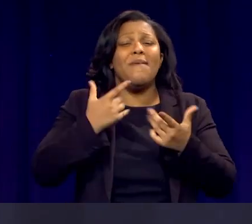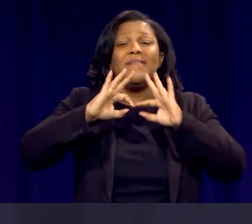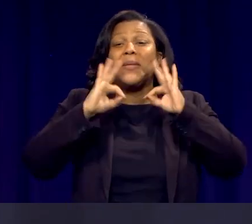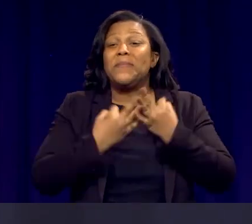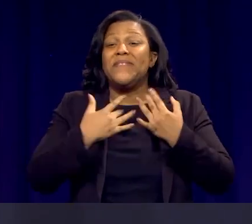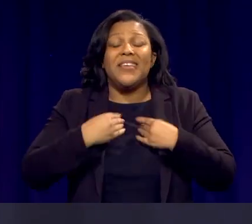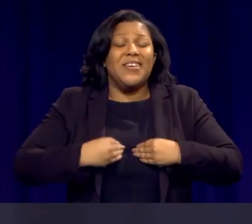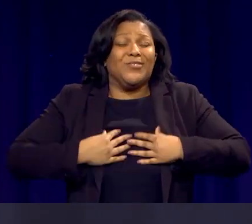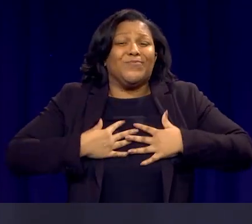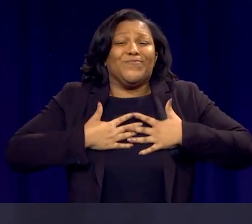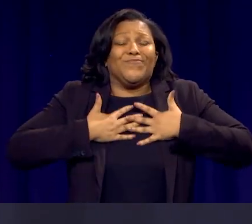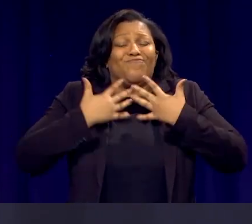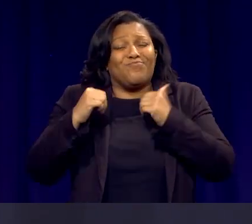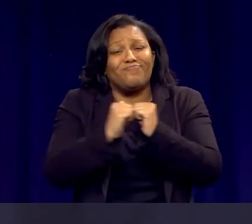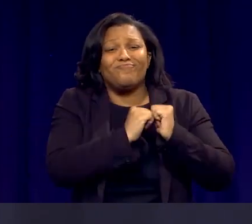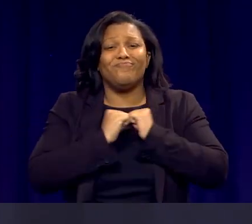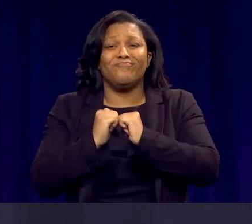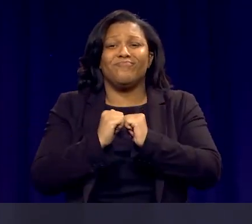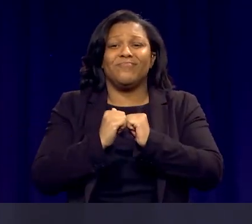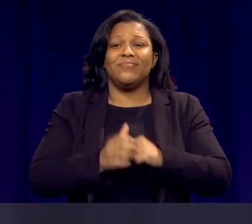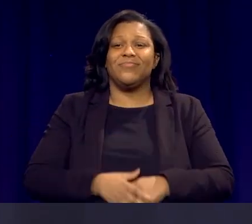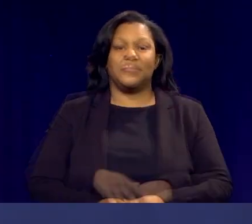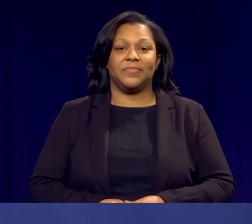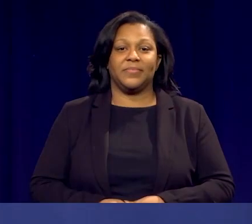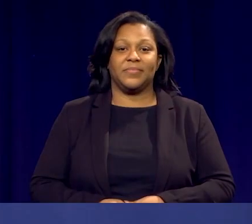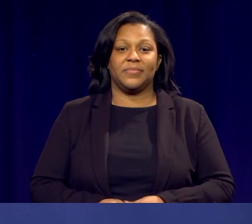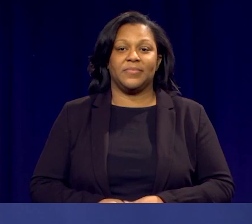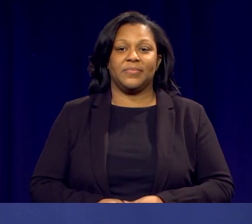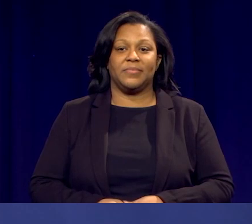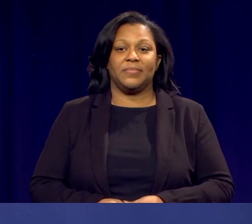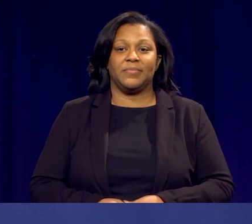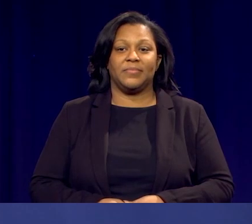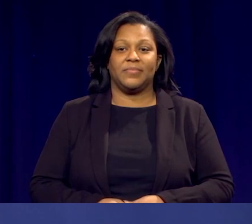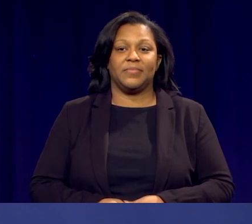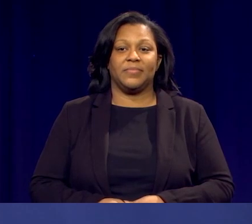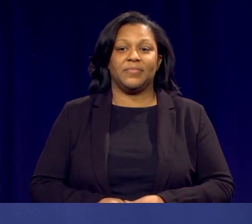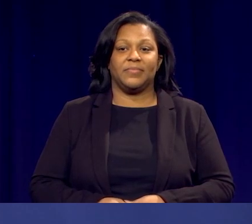It was just unconditional love. (narrator) Thabiso Rowan.